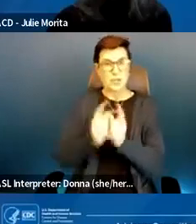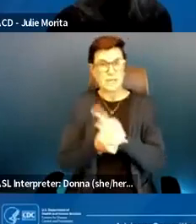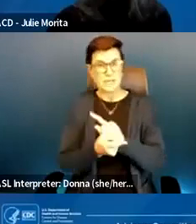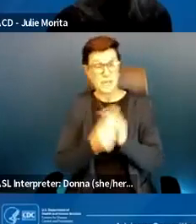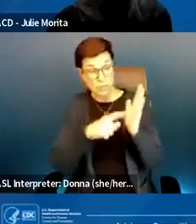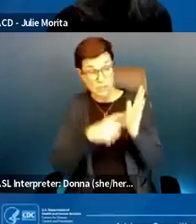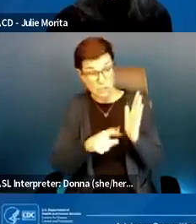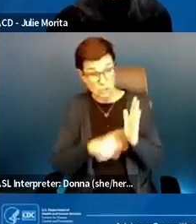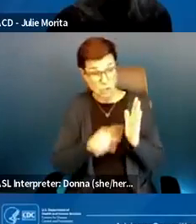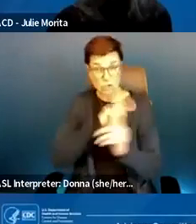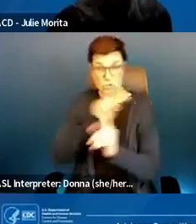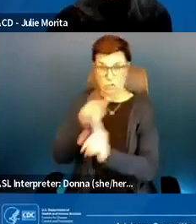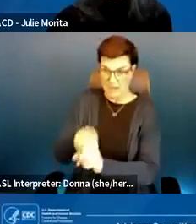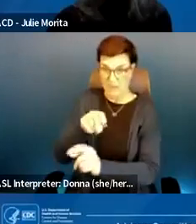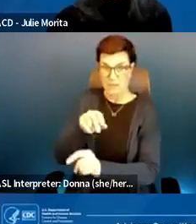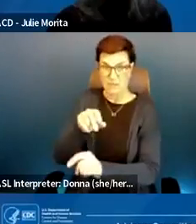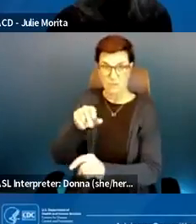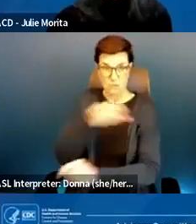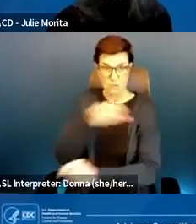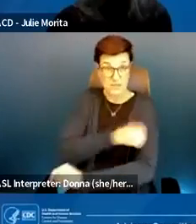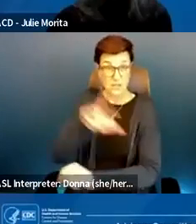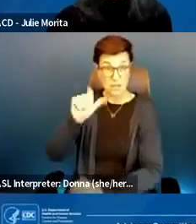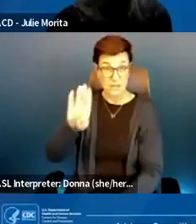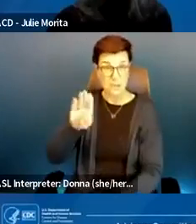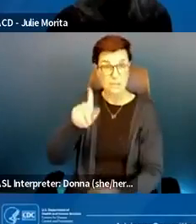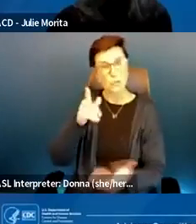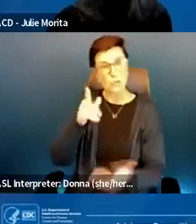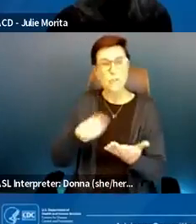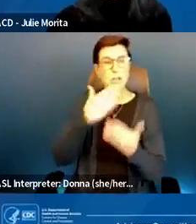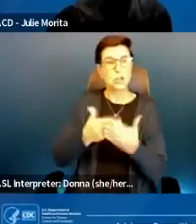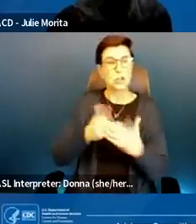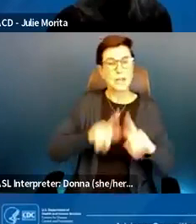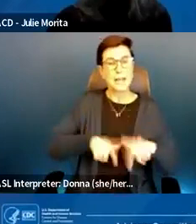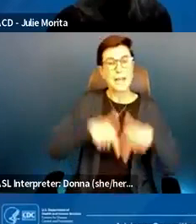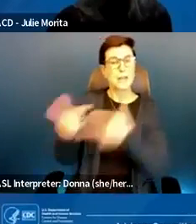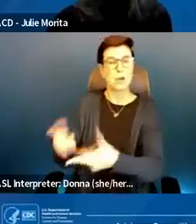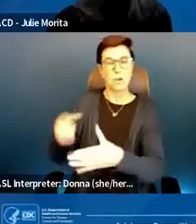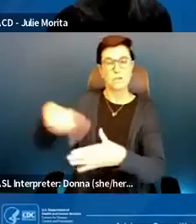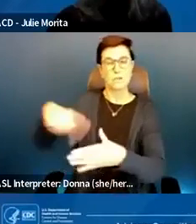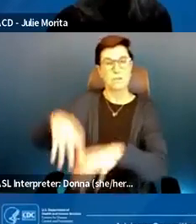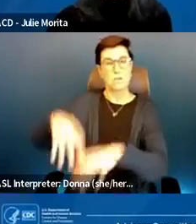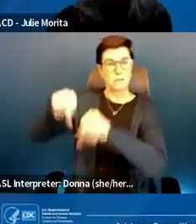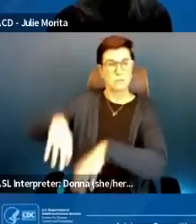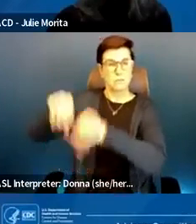And so there should be a good handoff between those doing the early development to those